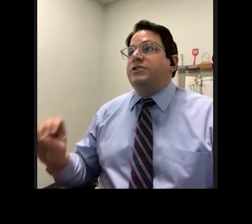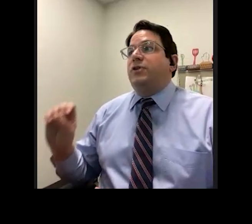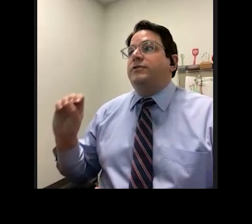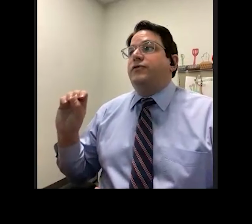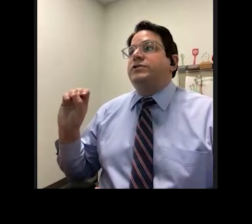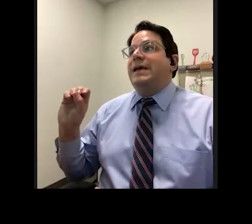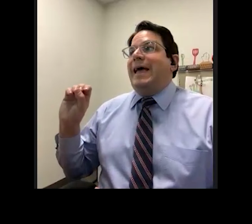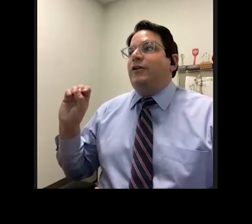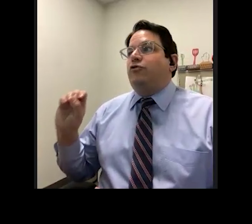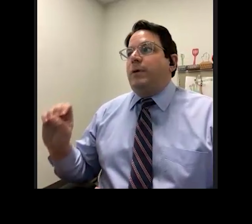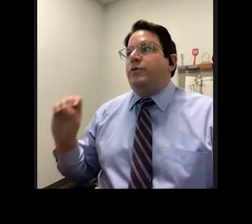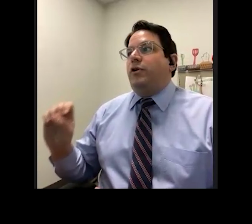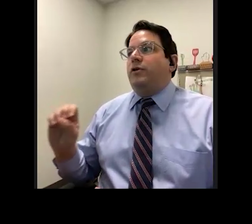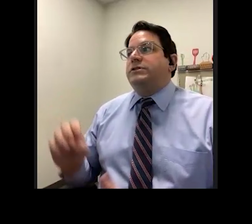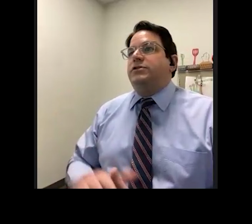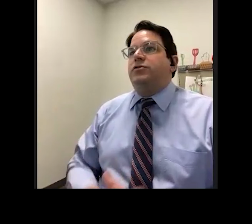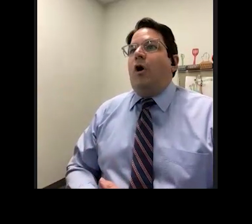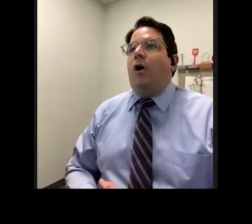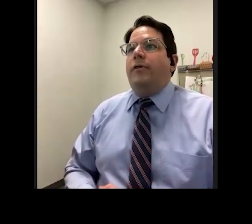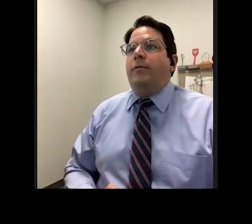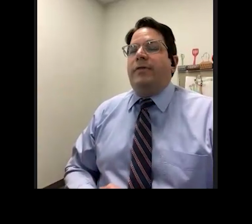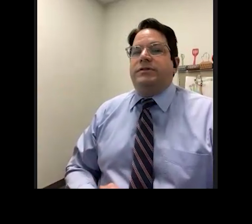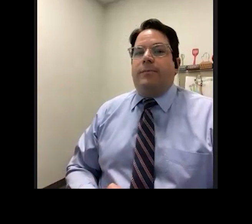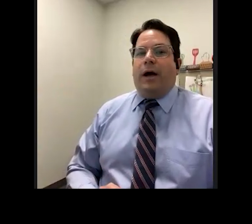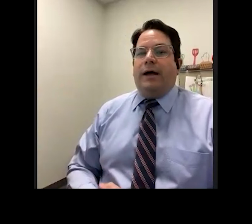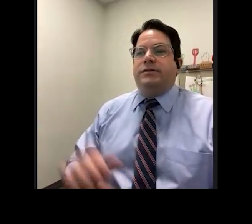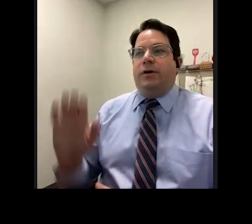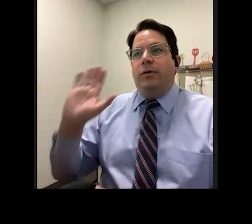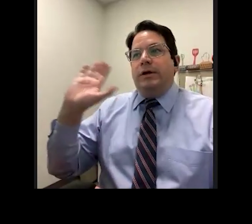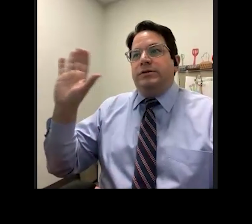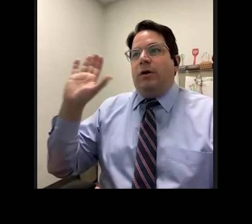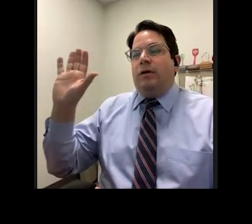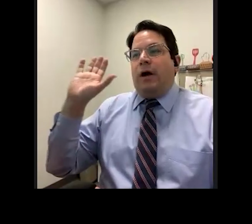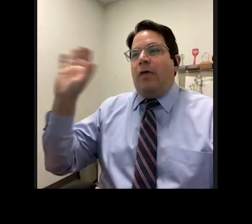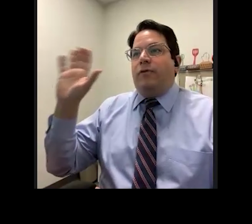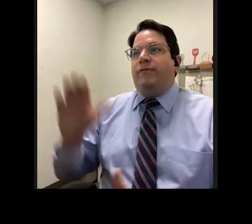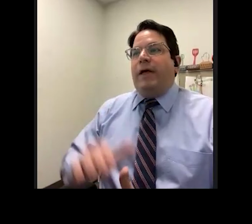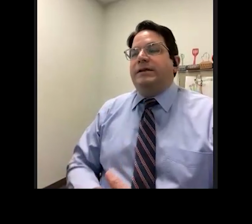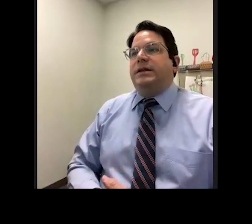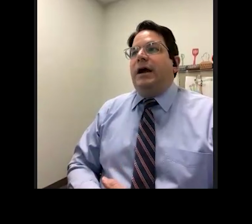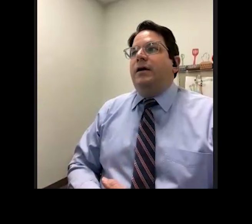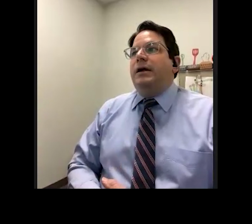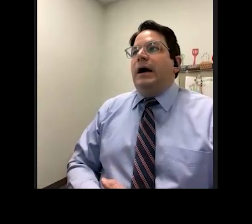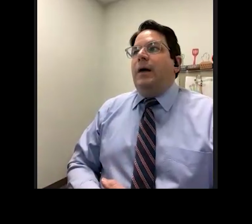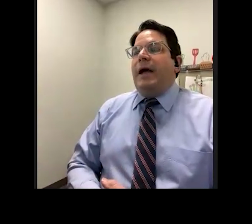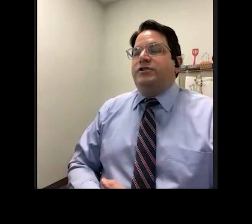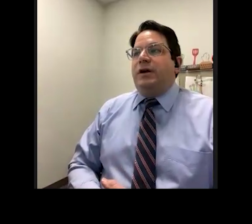to bank transfers and cryptocurrency to all other methods combined. So other red flags there--